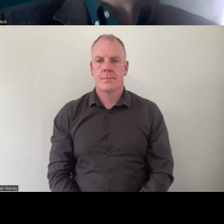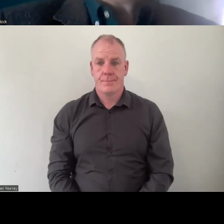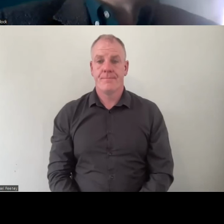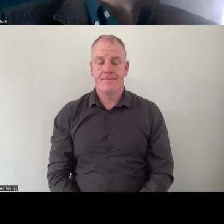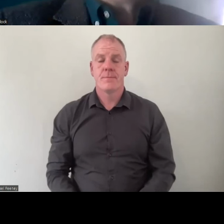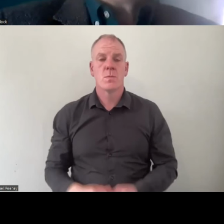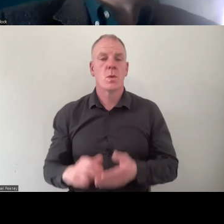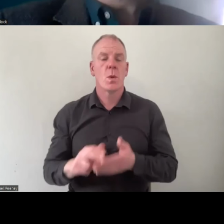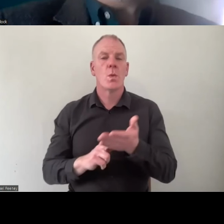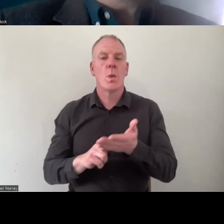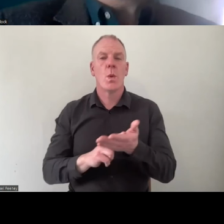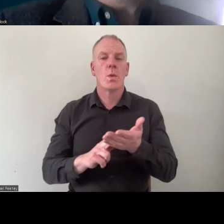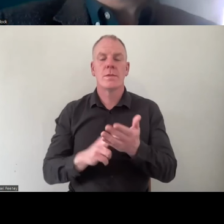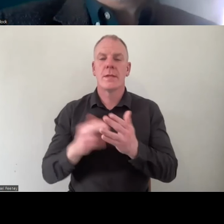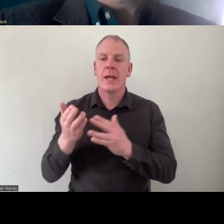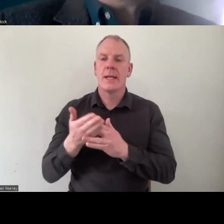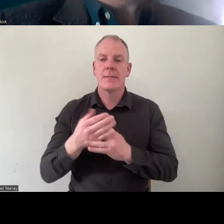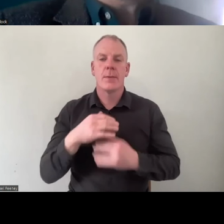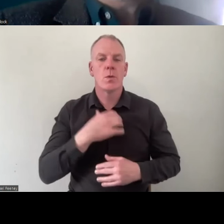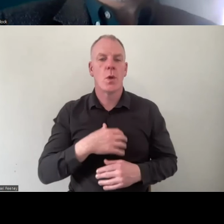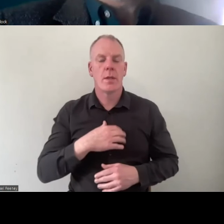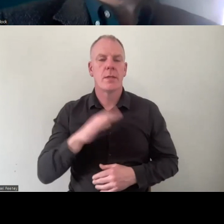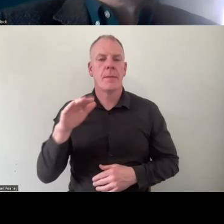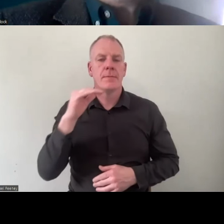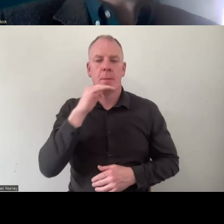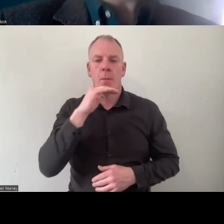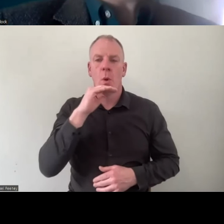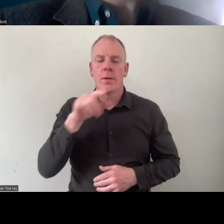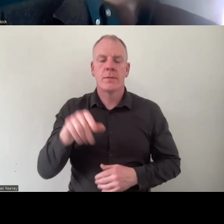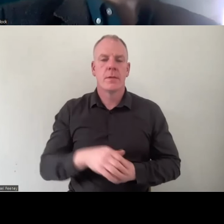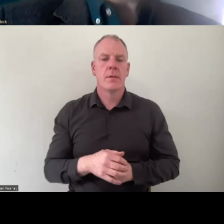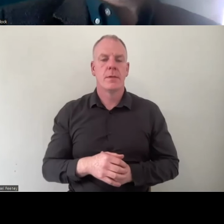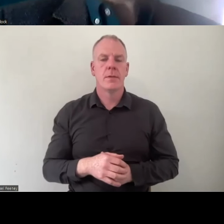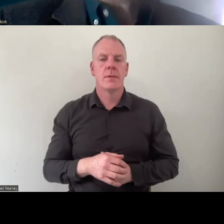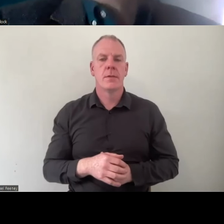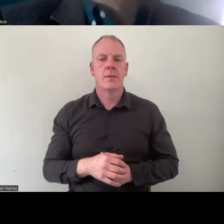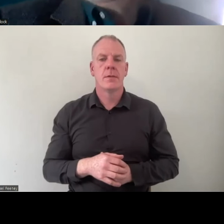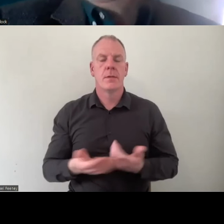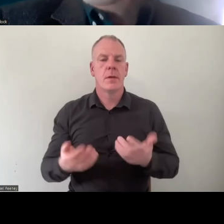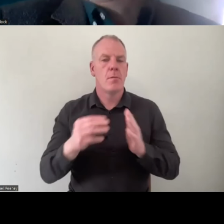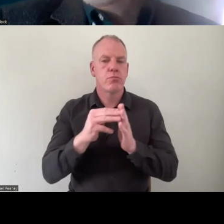understanding of it, et cetera, being very important. Programmes, meetings, exhibitions and events.